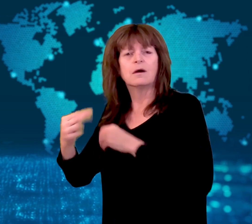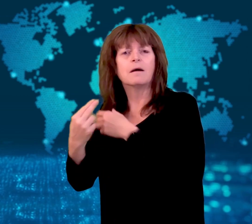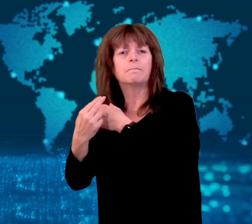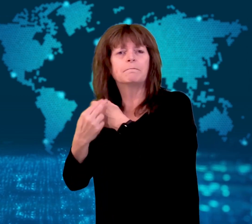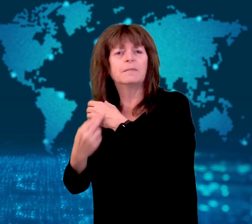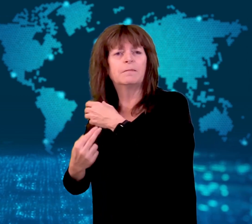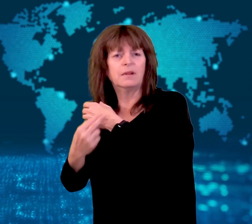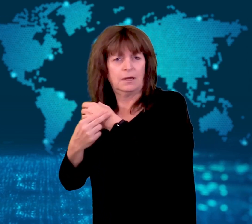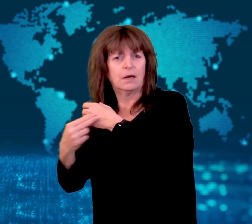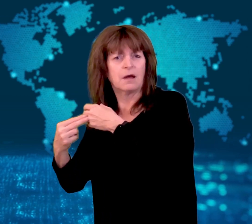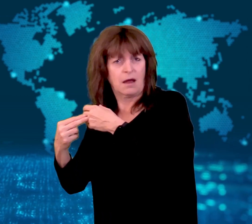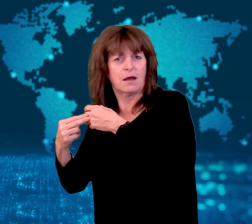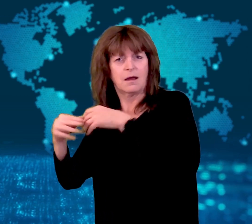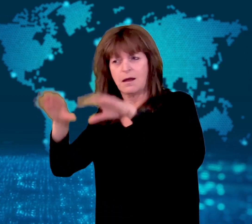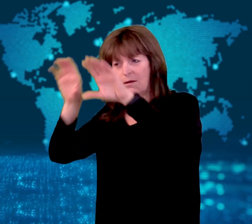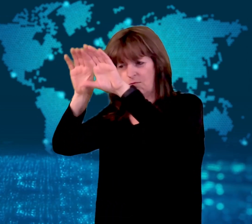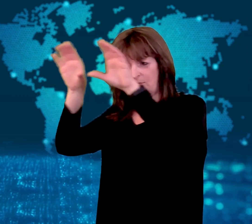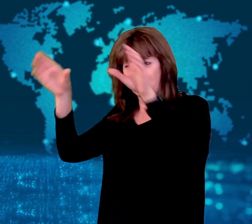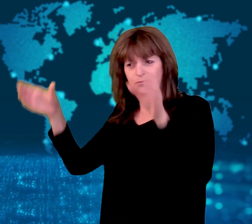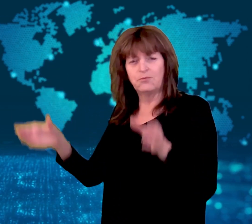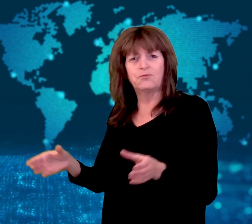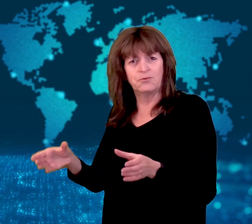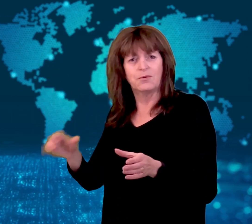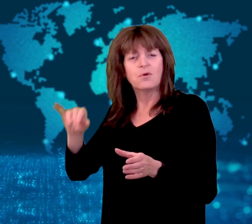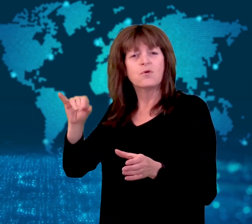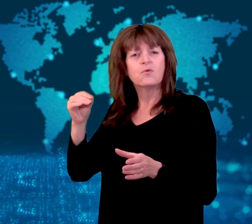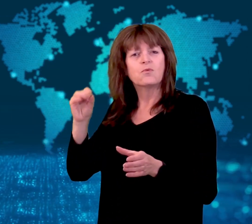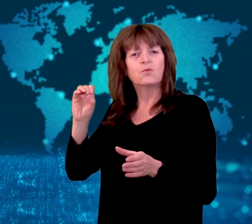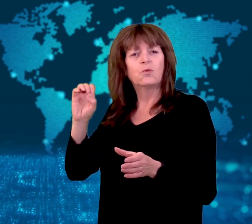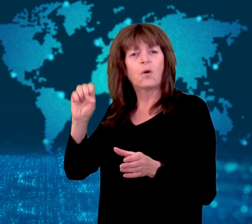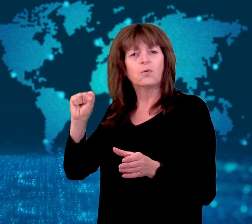to biblical figure Joseph's Tomb.